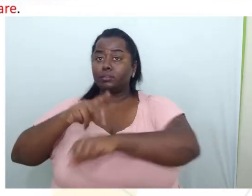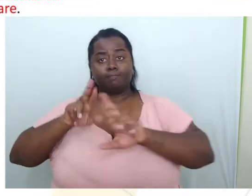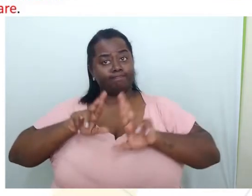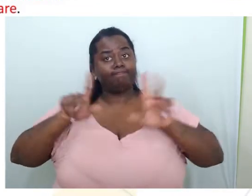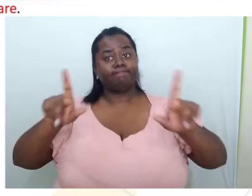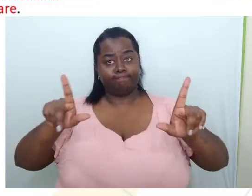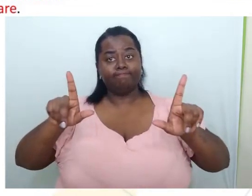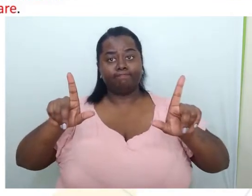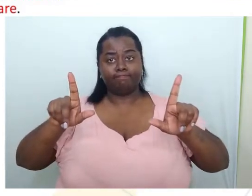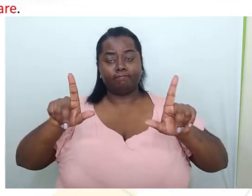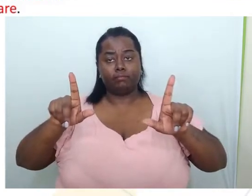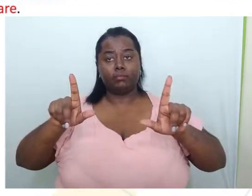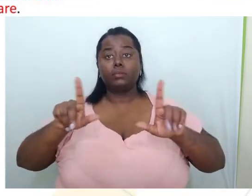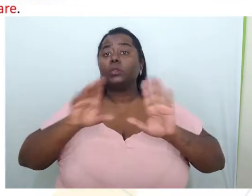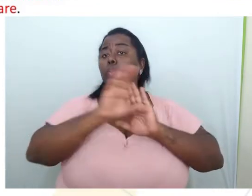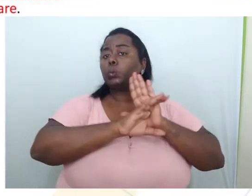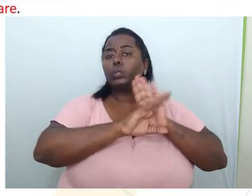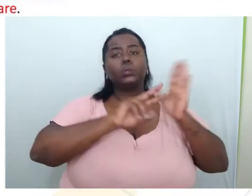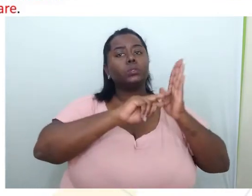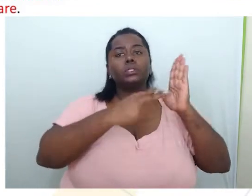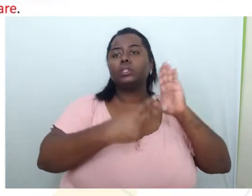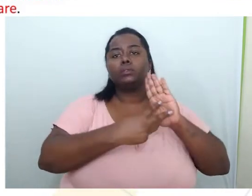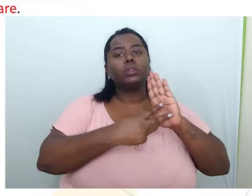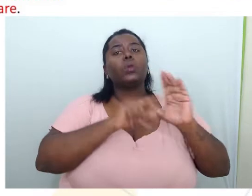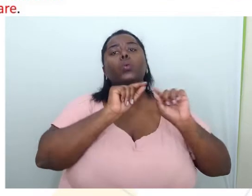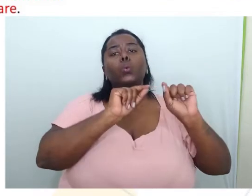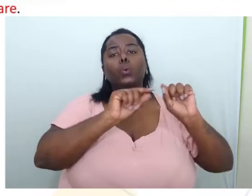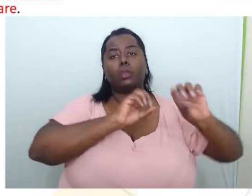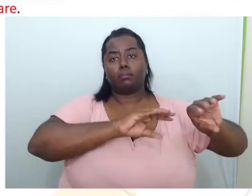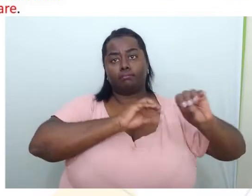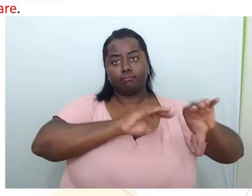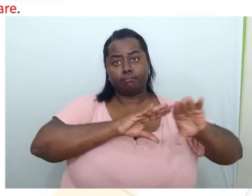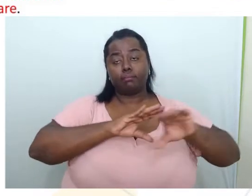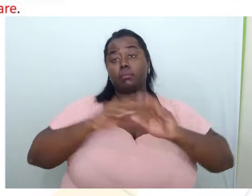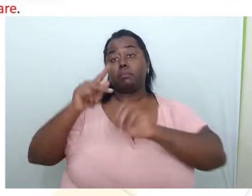curriculum and pedagogy curriculum is what is being taught pedagogy is how